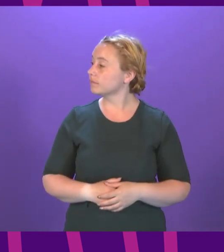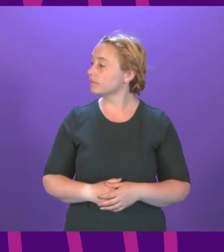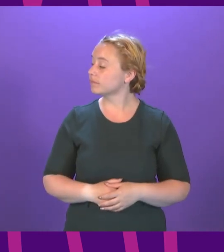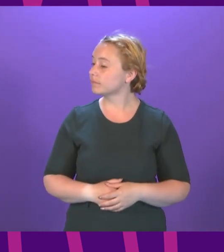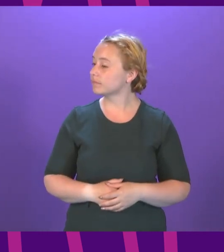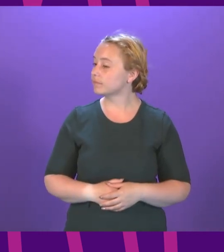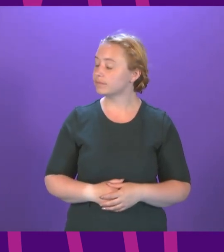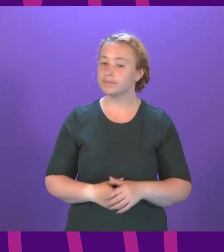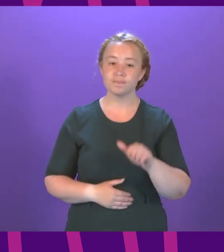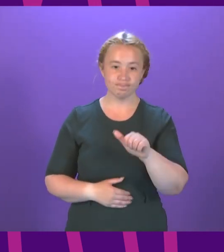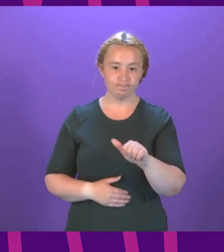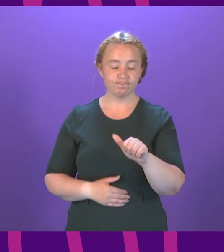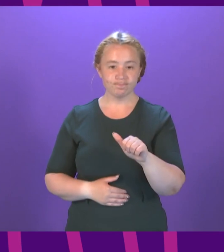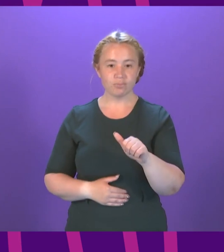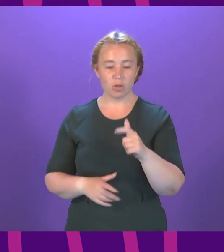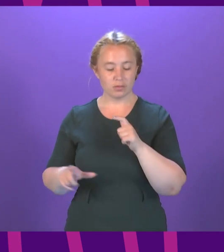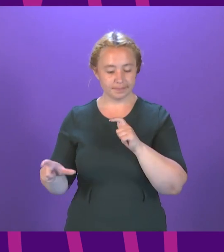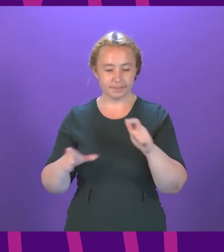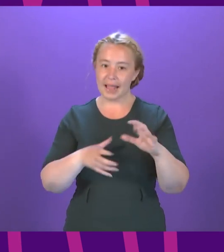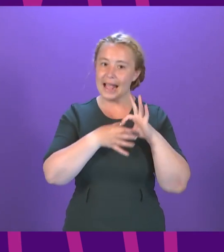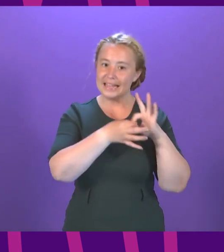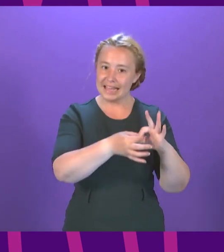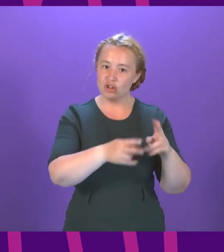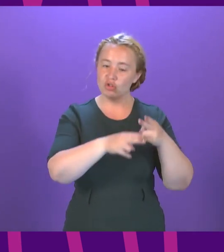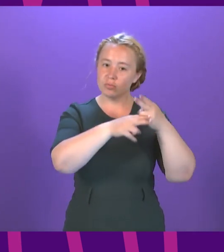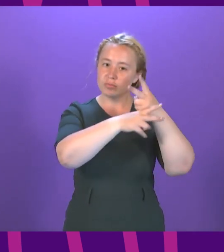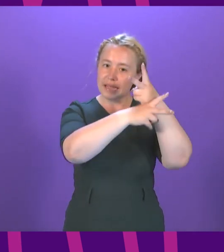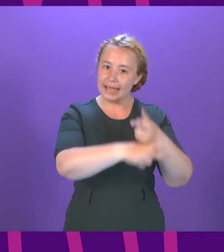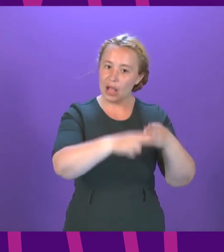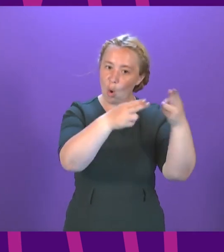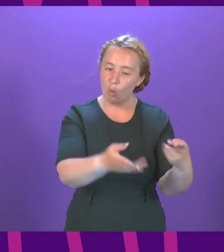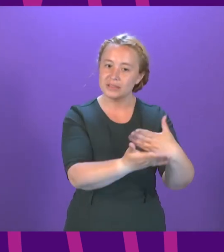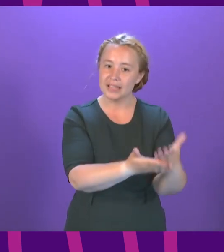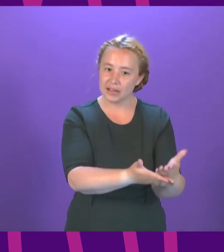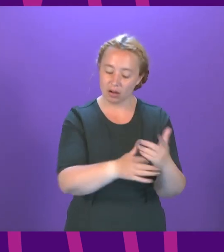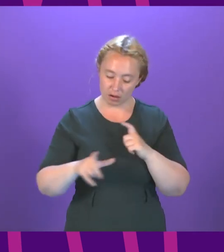We will continue to engage with the care home sector and, where necessary, with individual